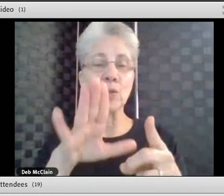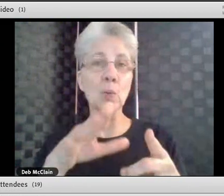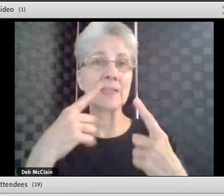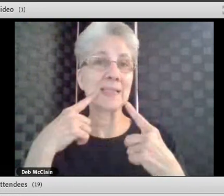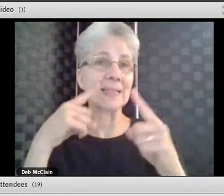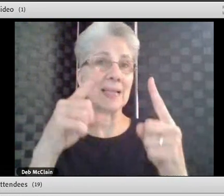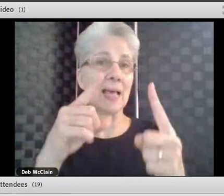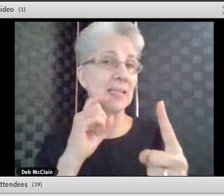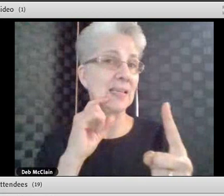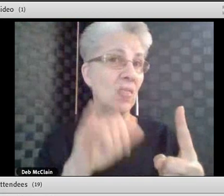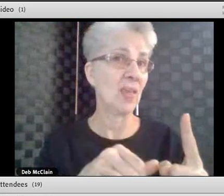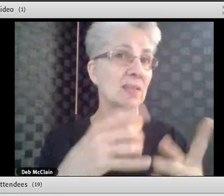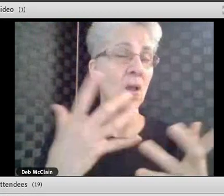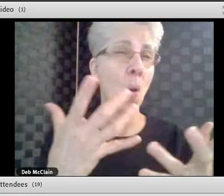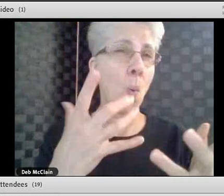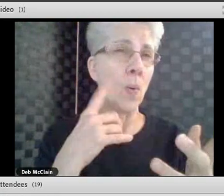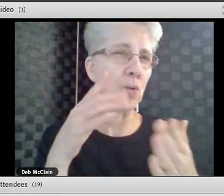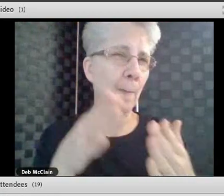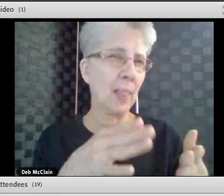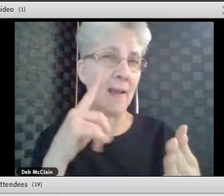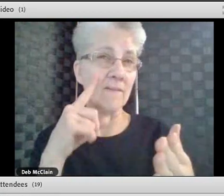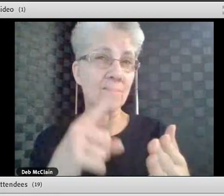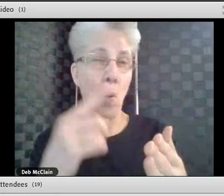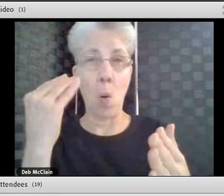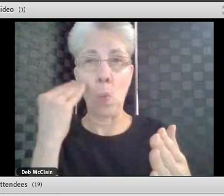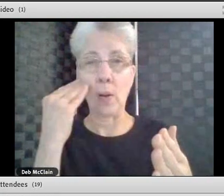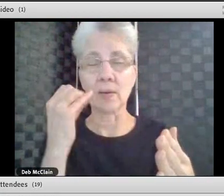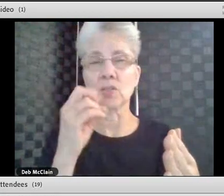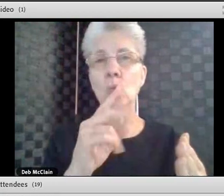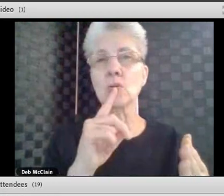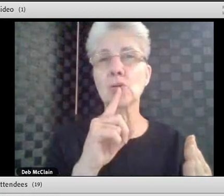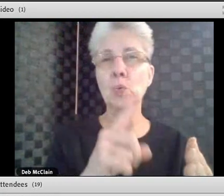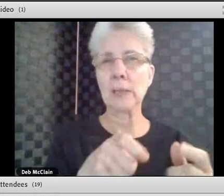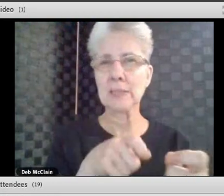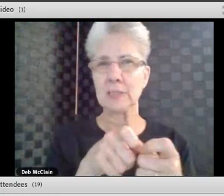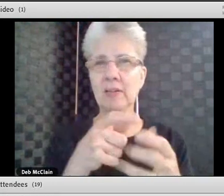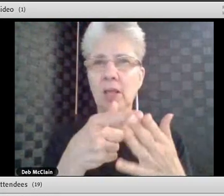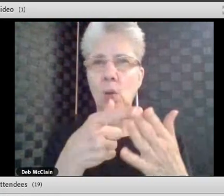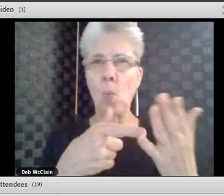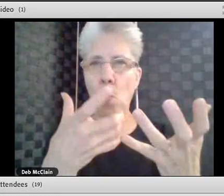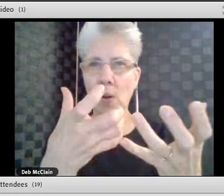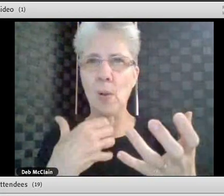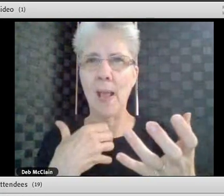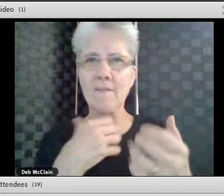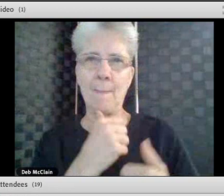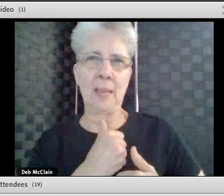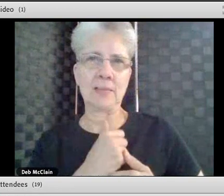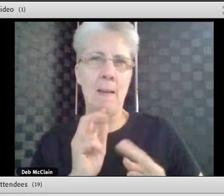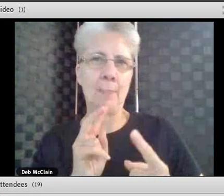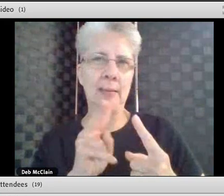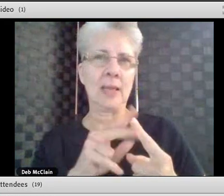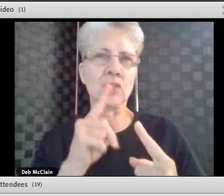when you're looking at defining your success, is this is -- What's your plan? Is it just for awareness, or do you specifically want to have,